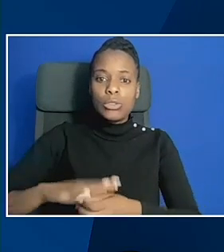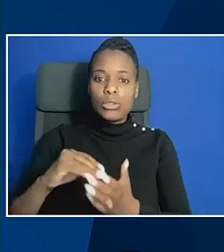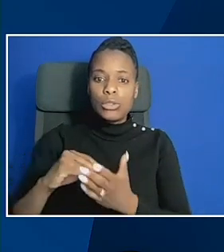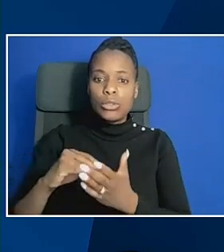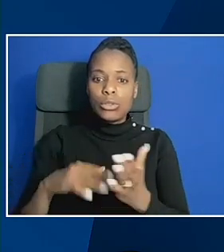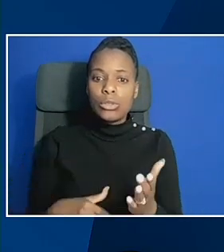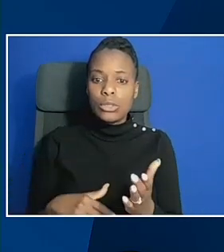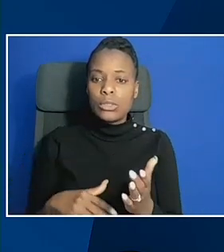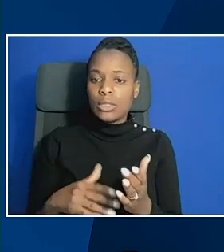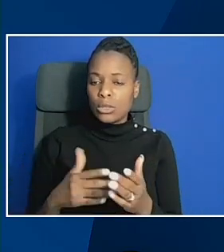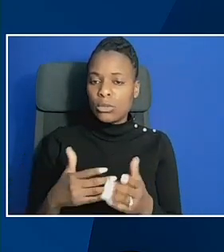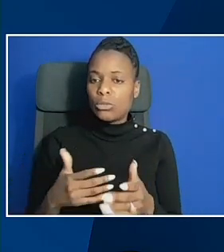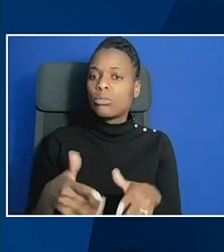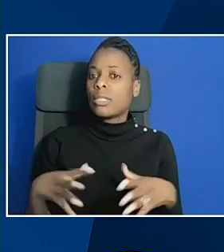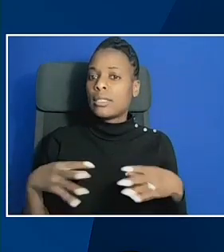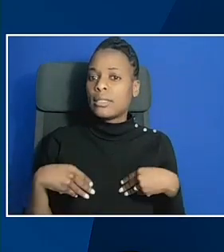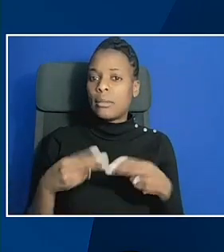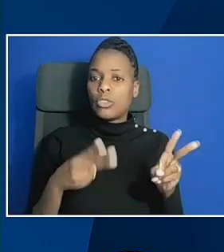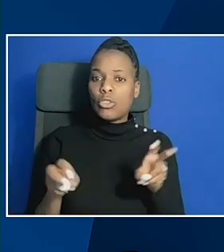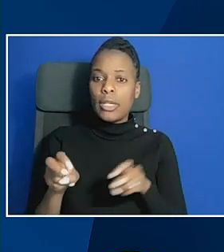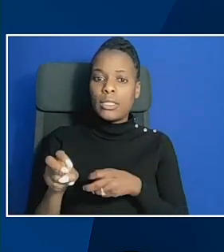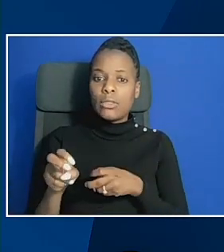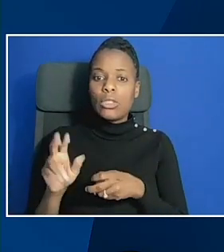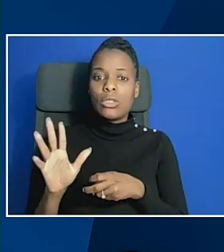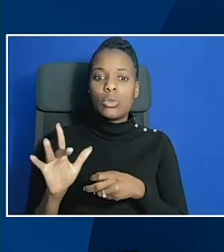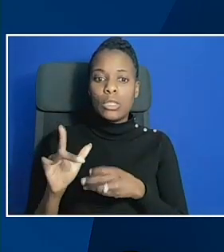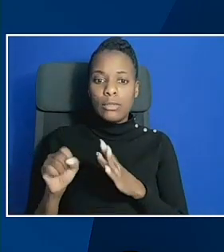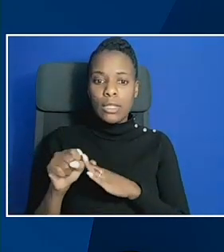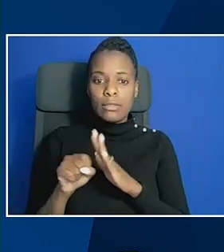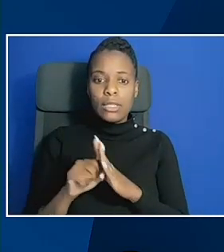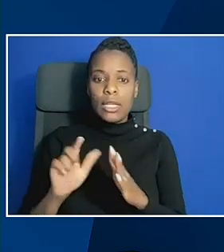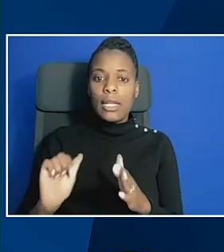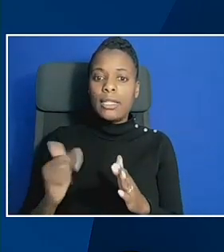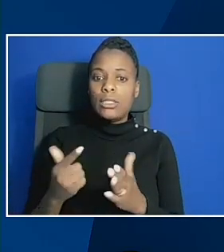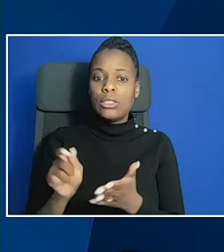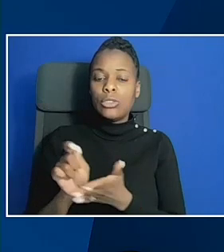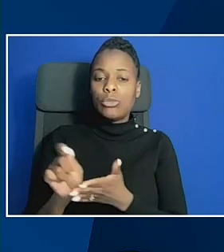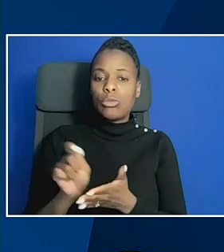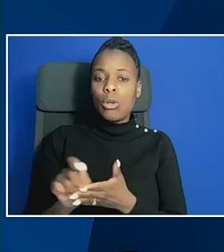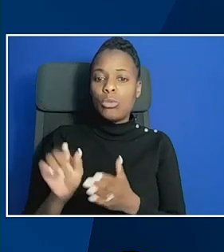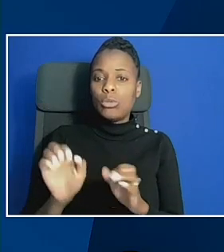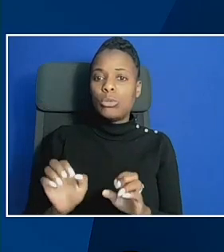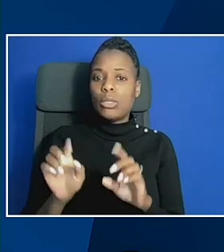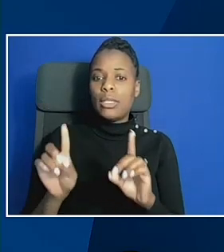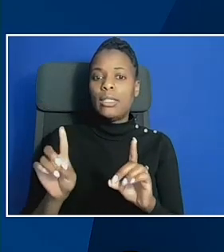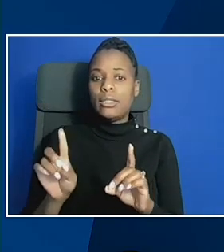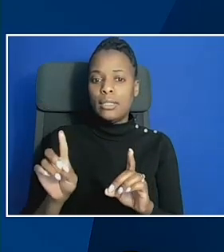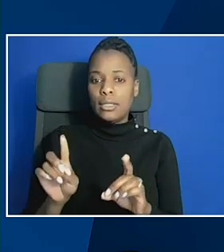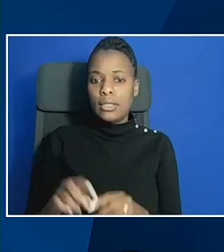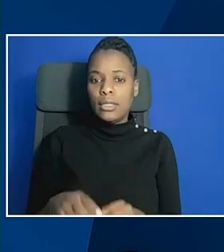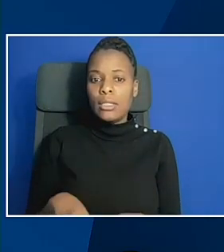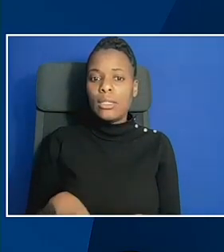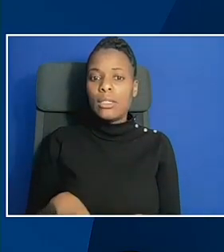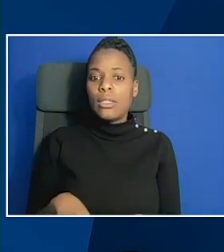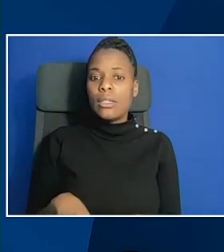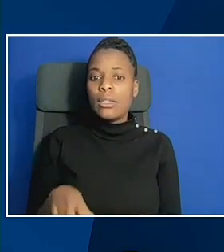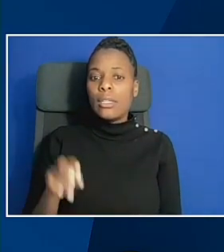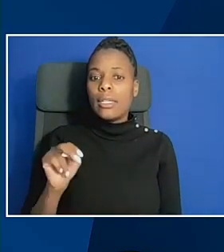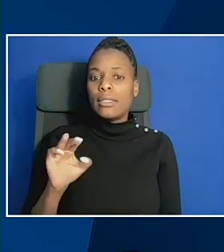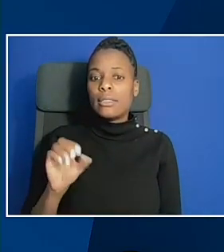25 state AGs wrote to the Department at the time. NC-SARA's policies kept states from taking action to protect students at